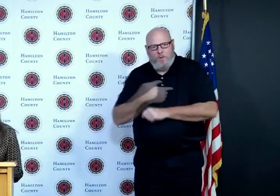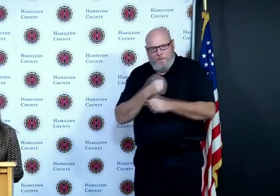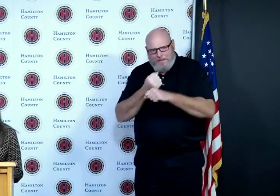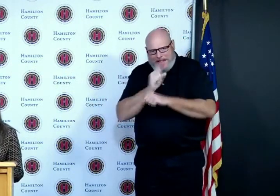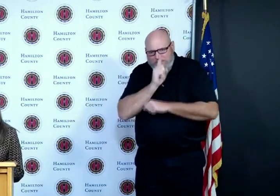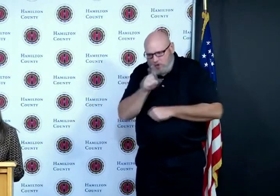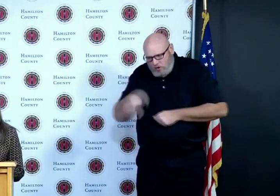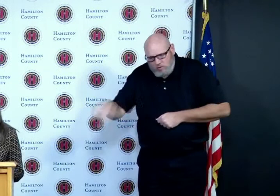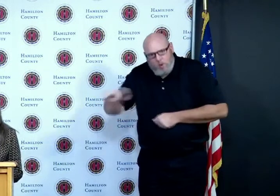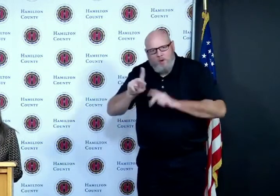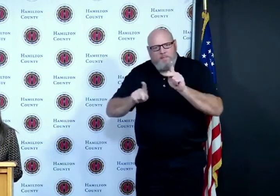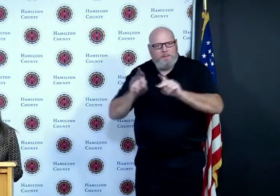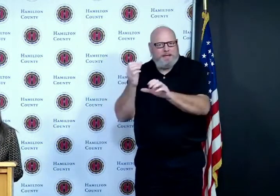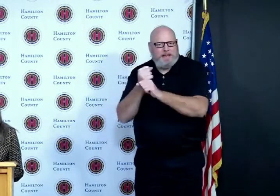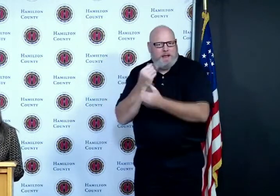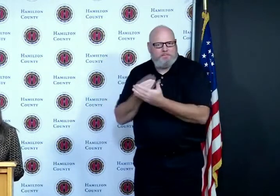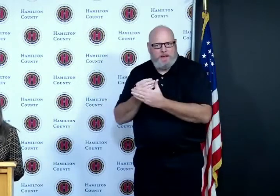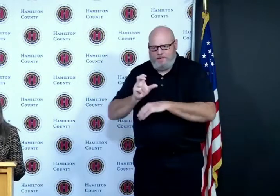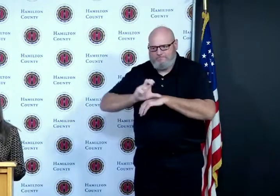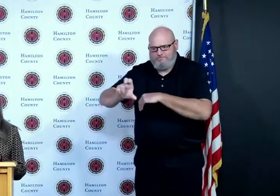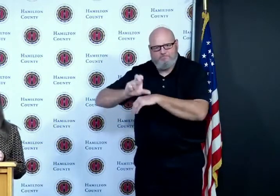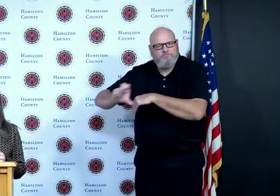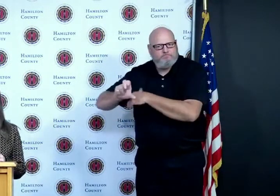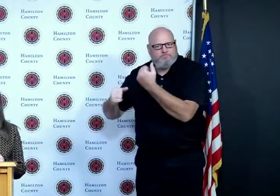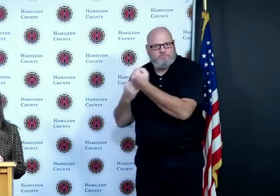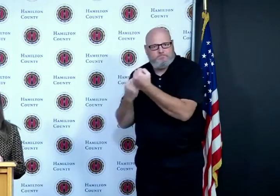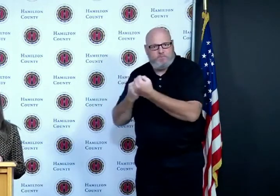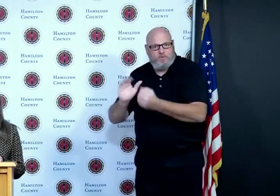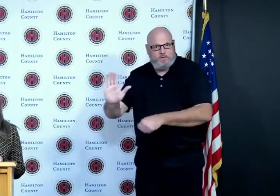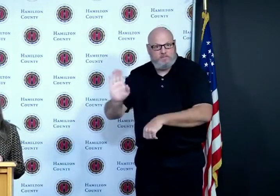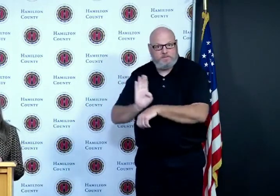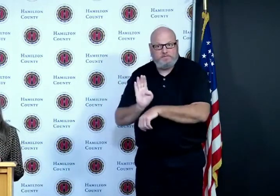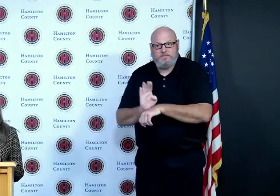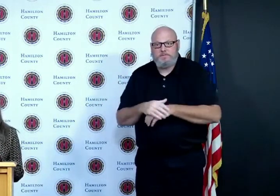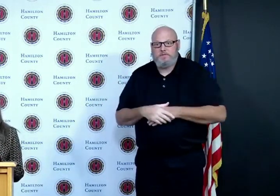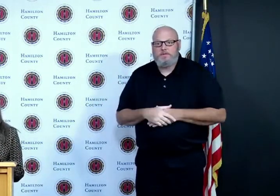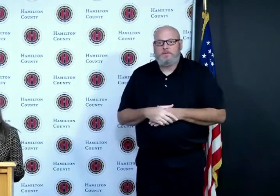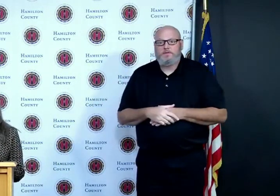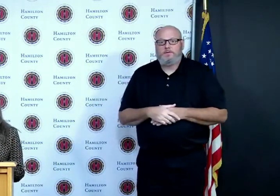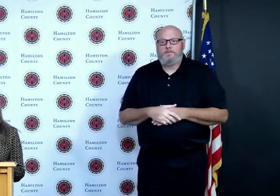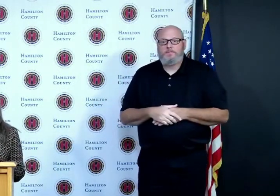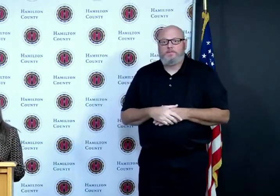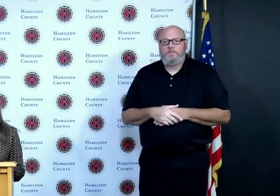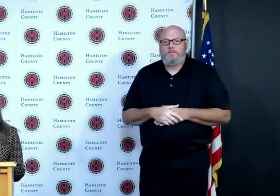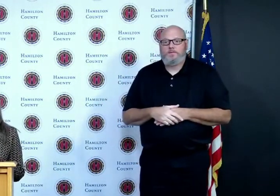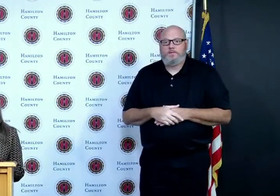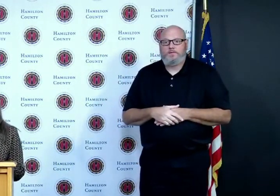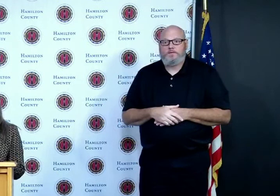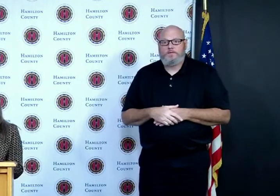we did get an extension and so which was great so some of the dollars that were kind of